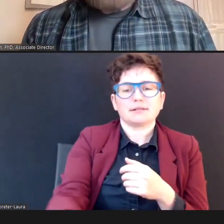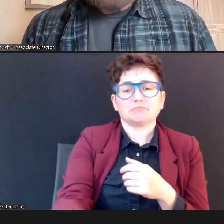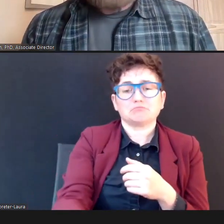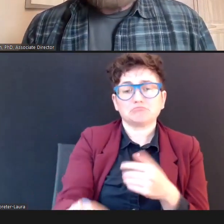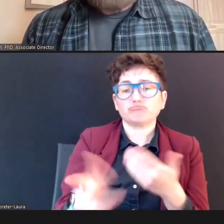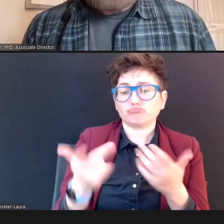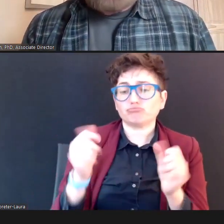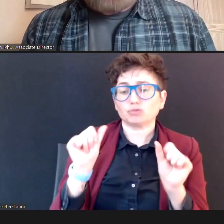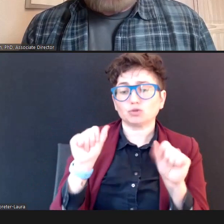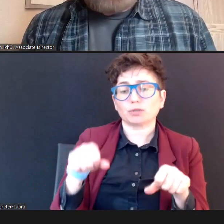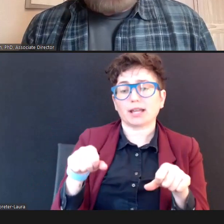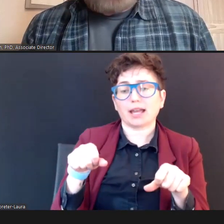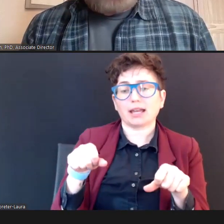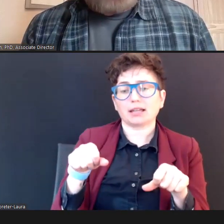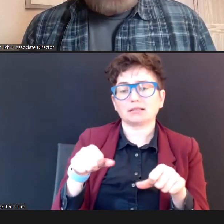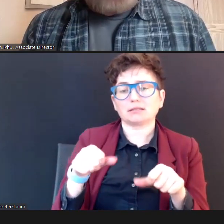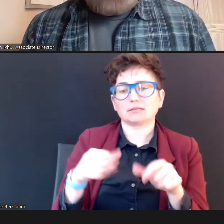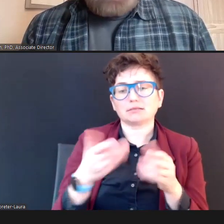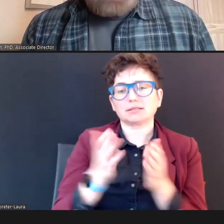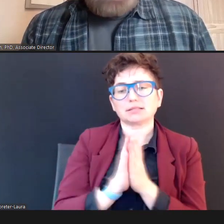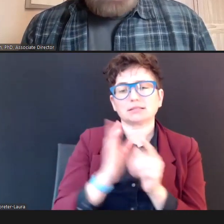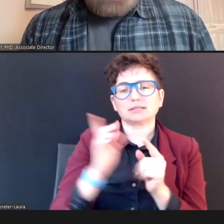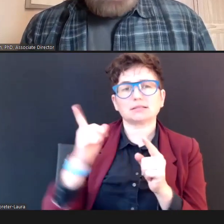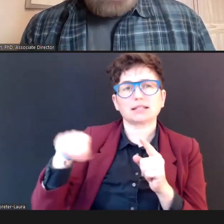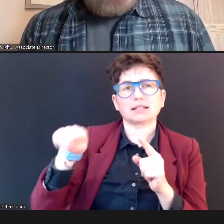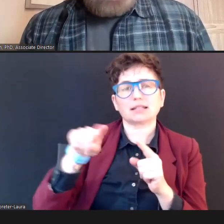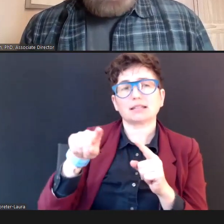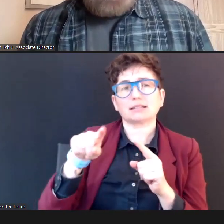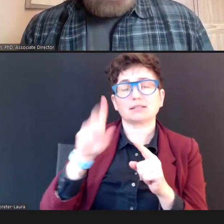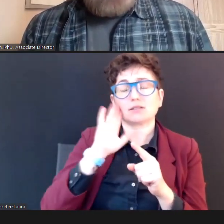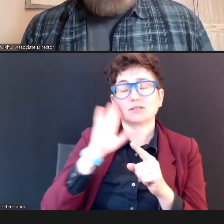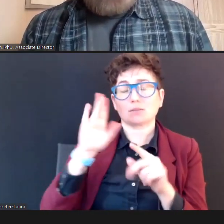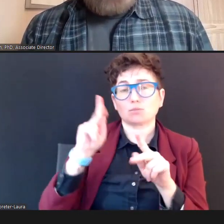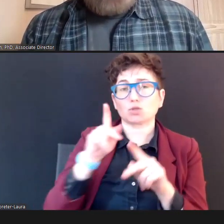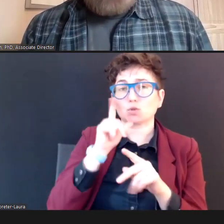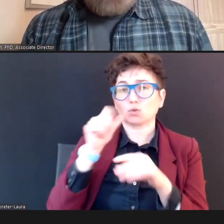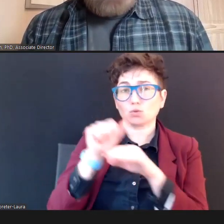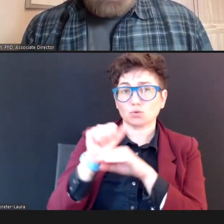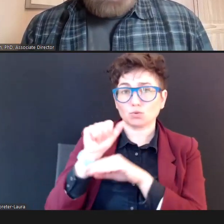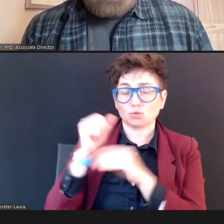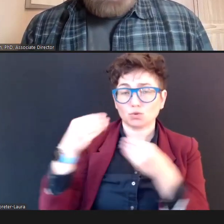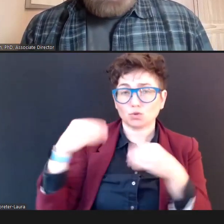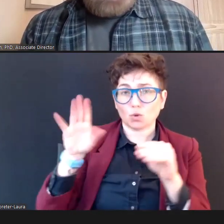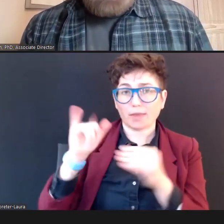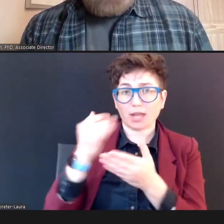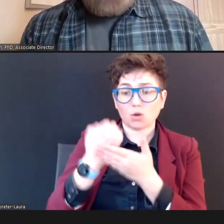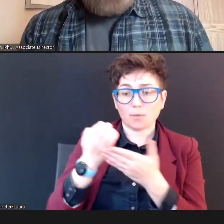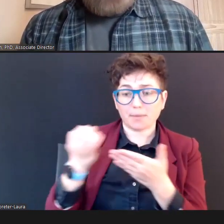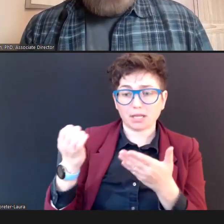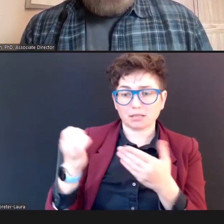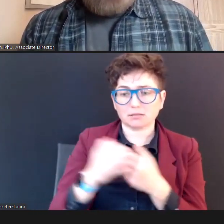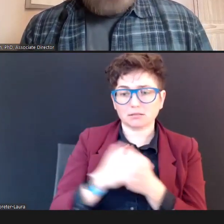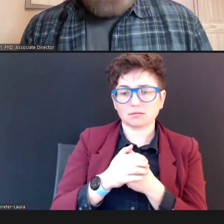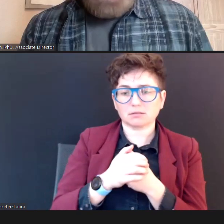those questions to the person who sold you the equipment and they can um let